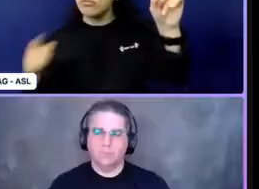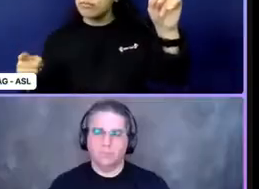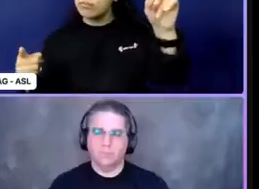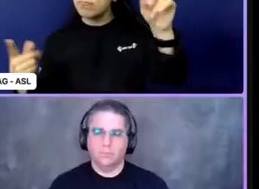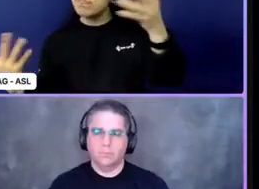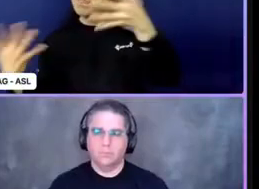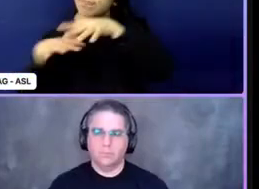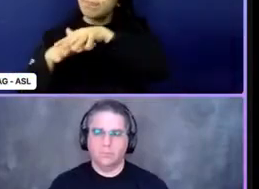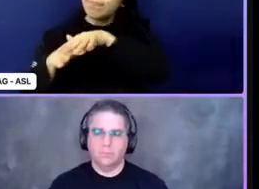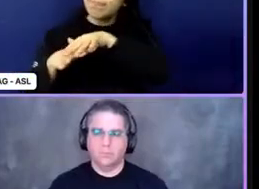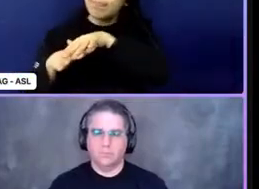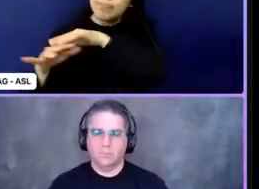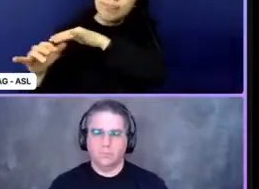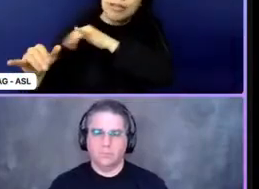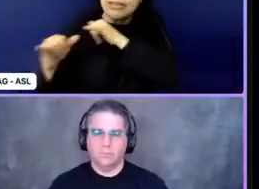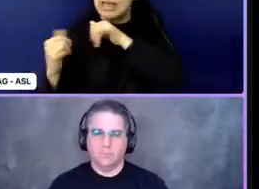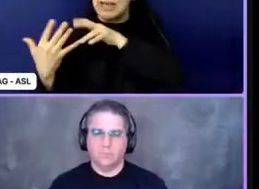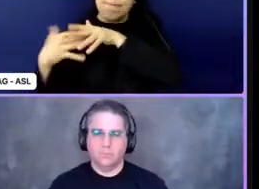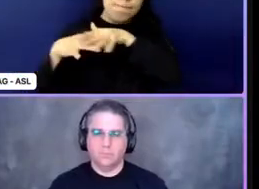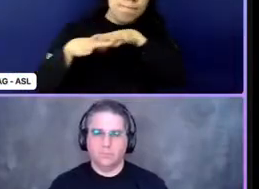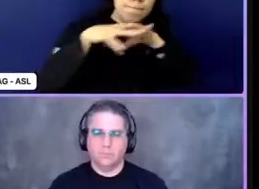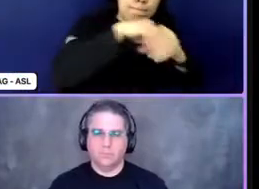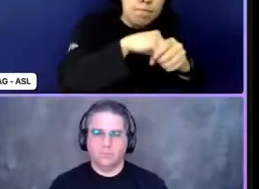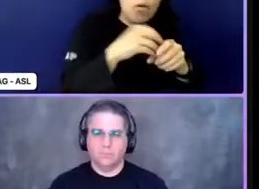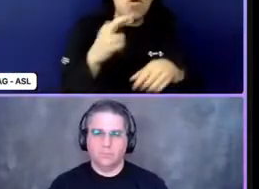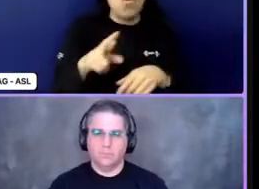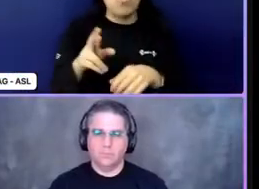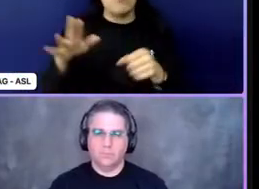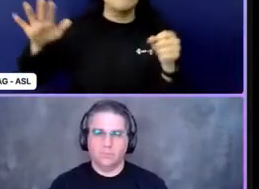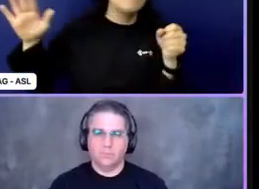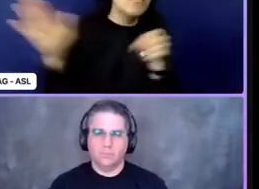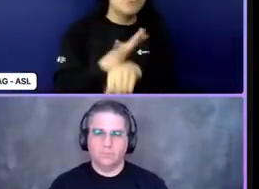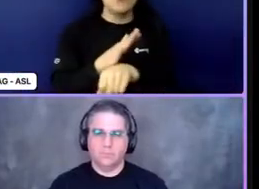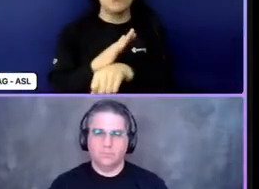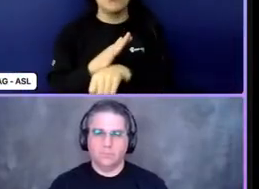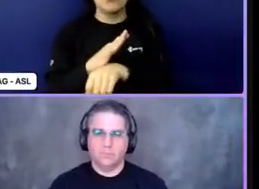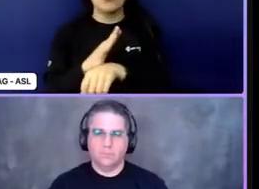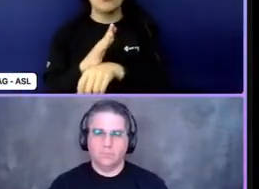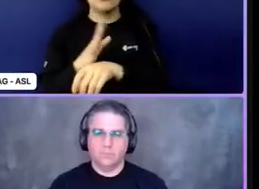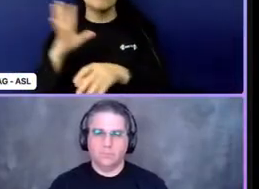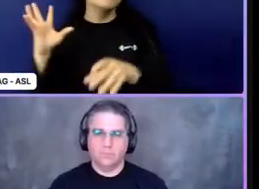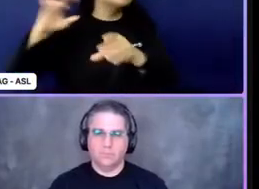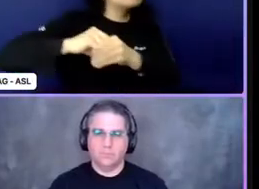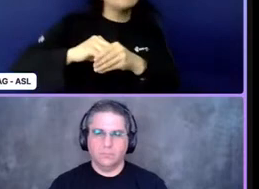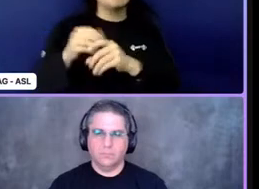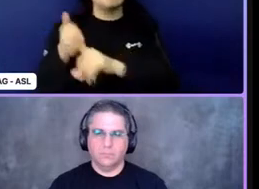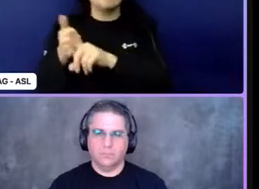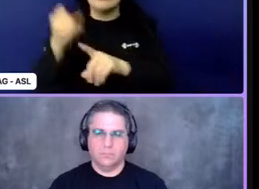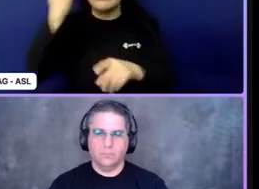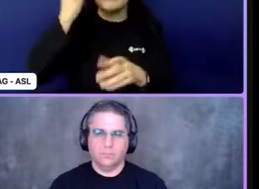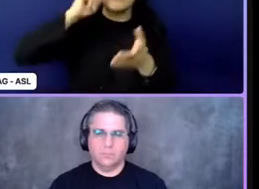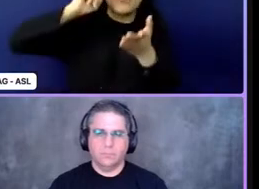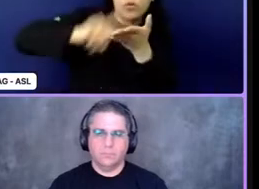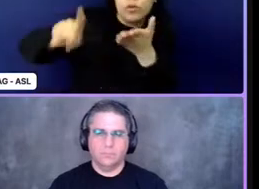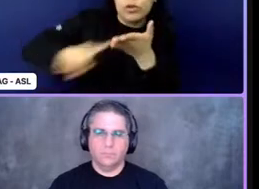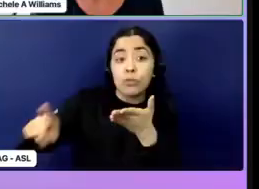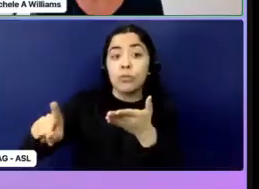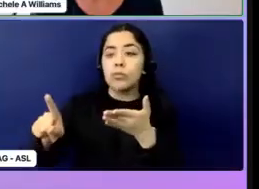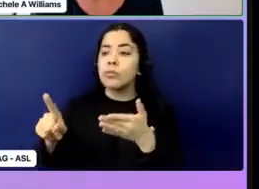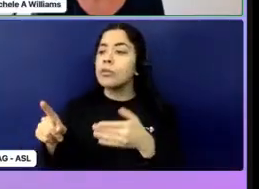talking about a research activity or product, goal, is the goal assimilation or inclusion? Here's what I mean